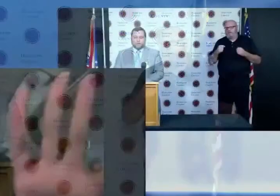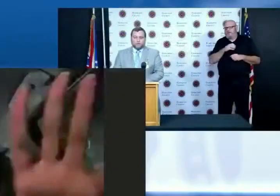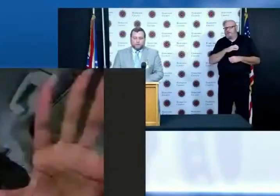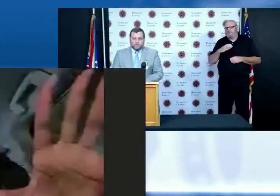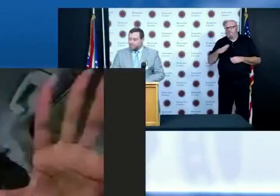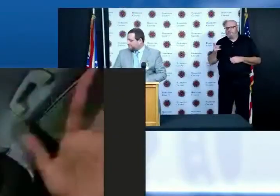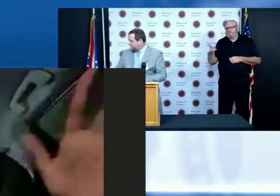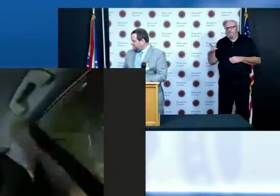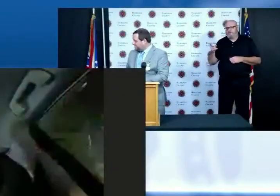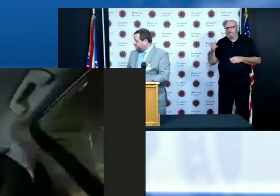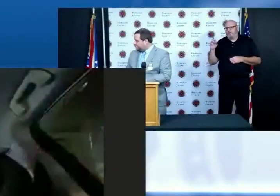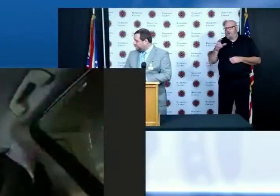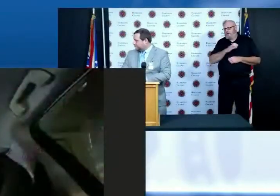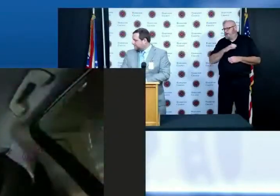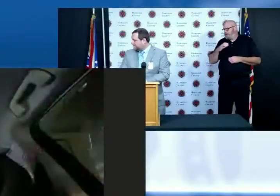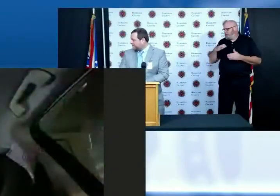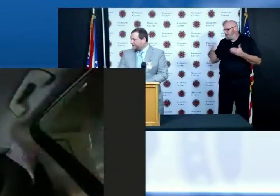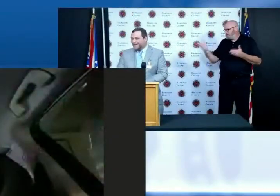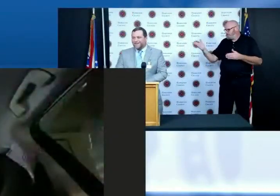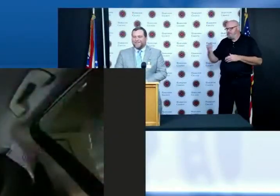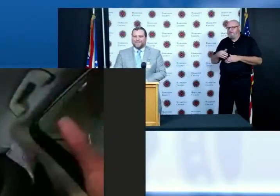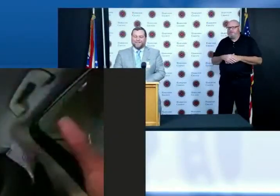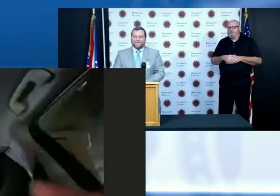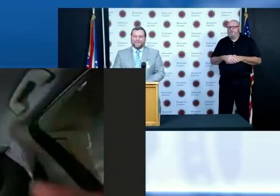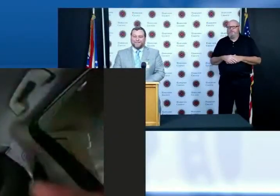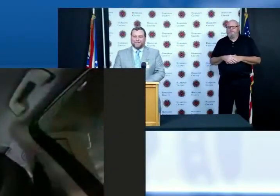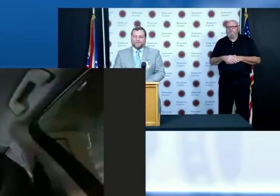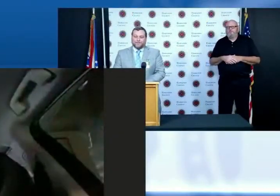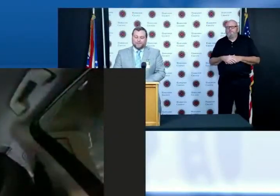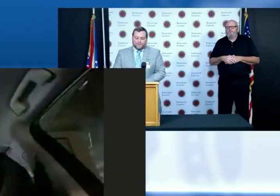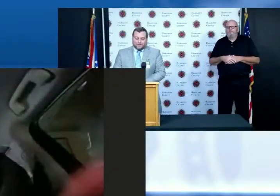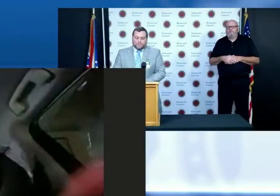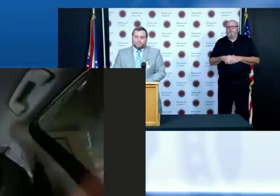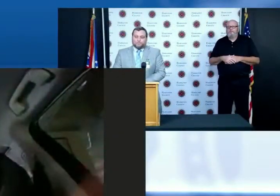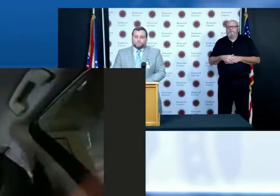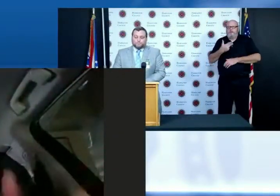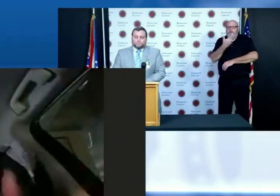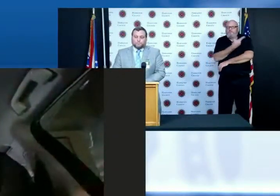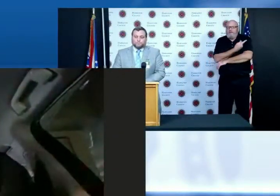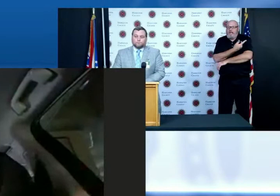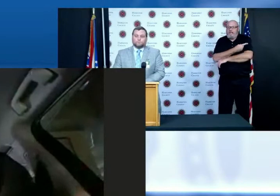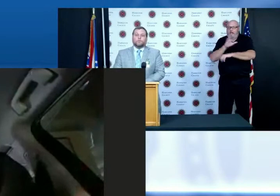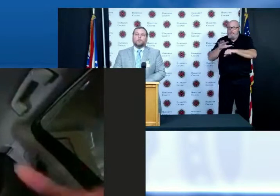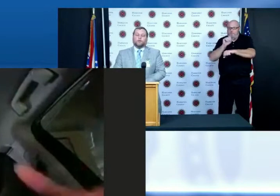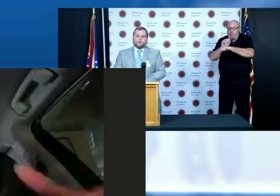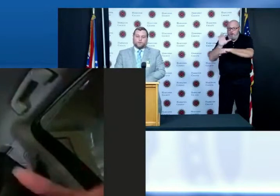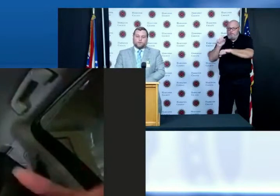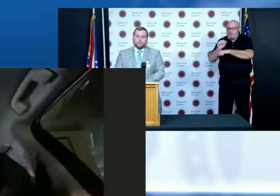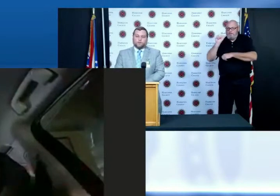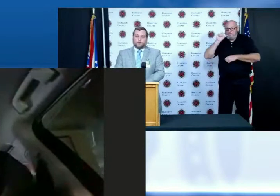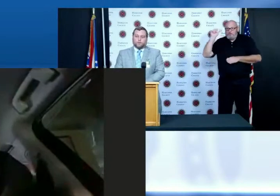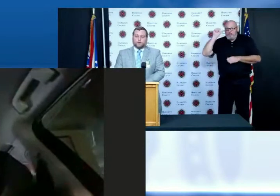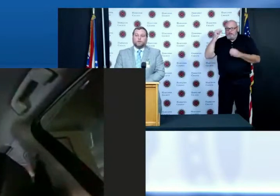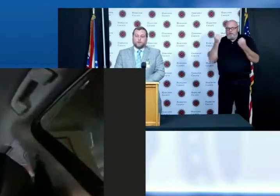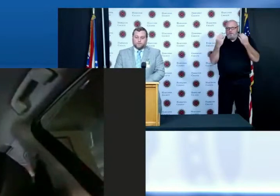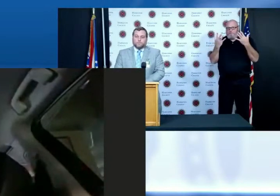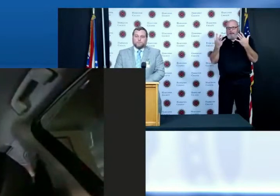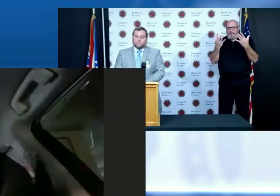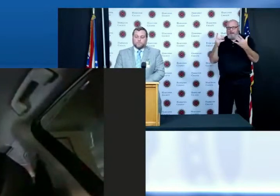this is about the rescheduling of vaccine appointments that were canceled yesterday because of the weather do you have a plan for that or what should people know